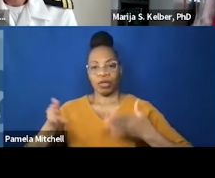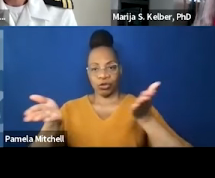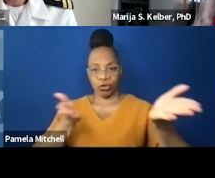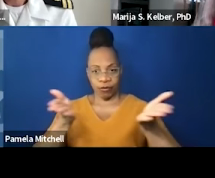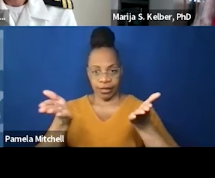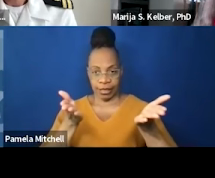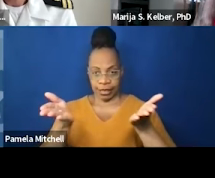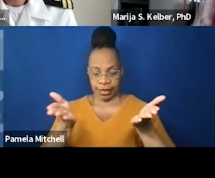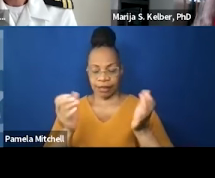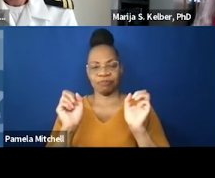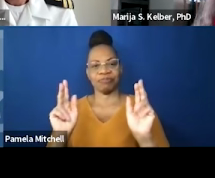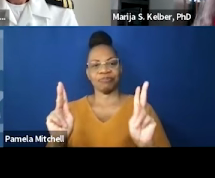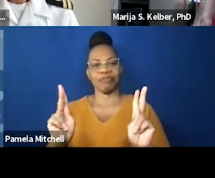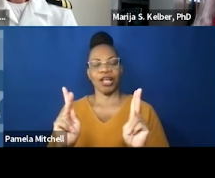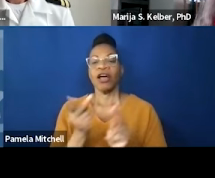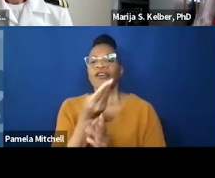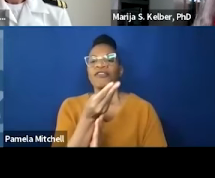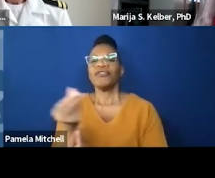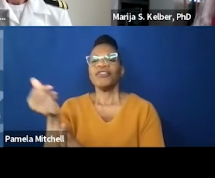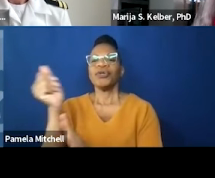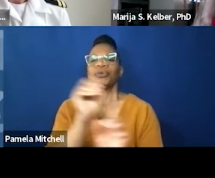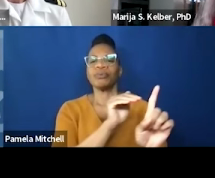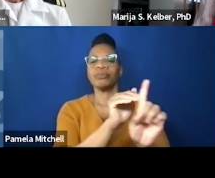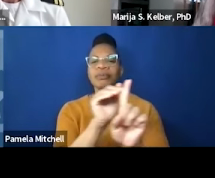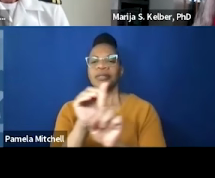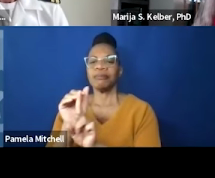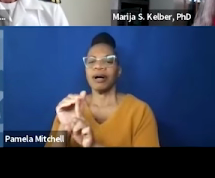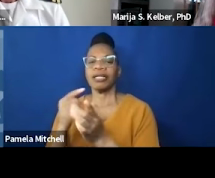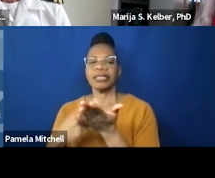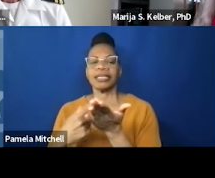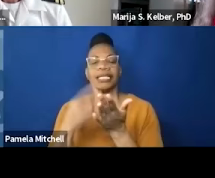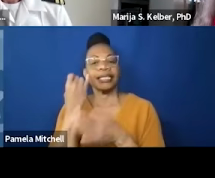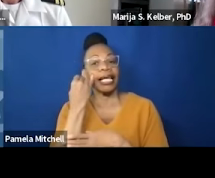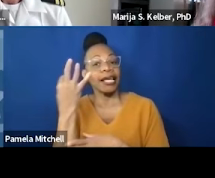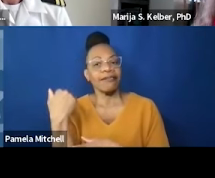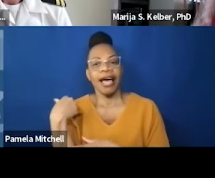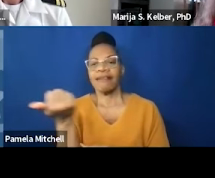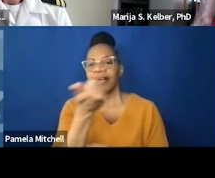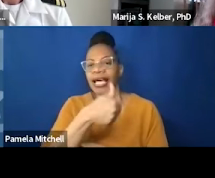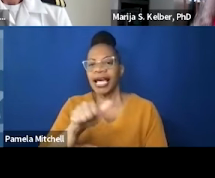All right, well, just a few reminders we would like to go over today. If you have any questions for the presenters